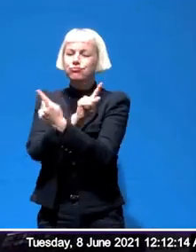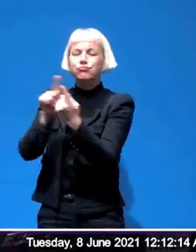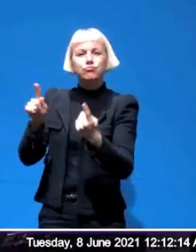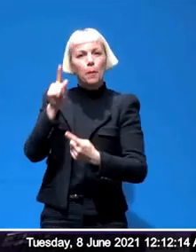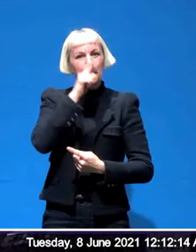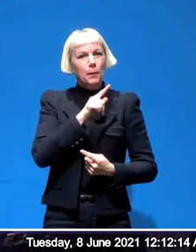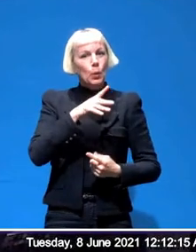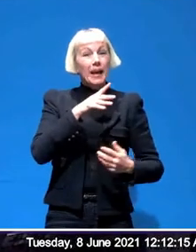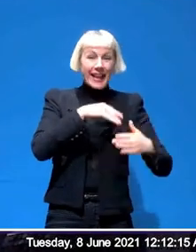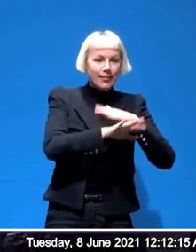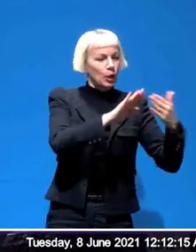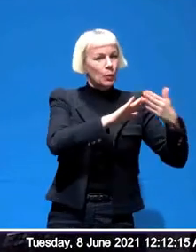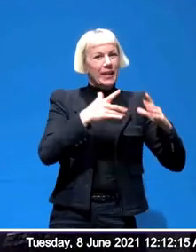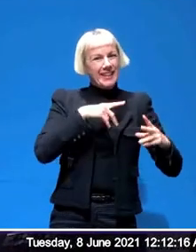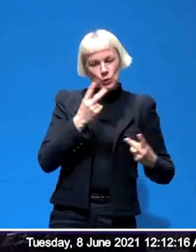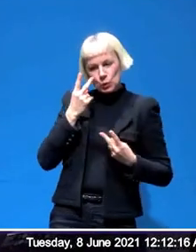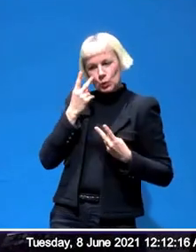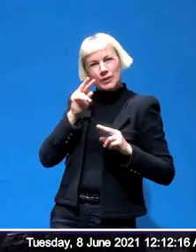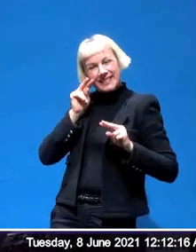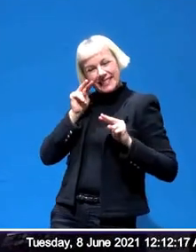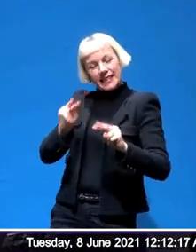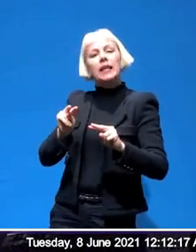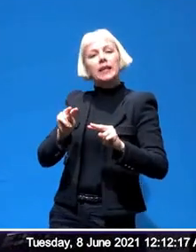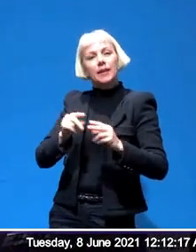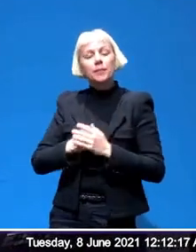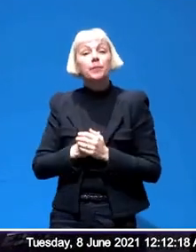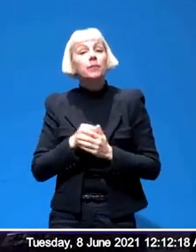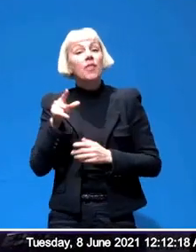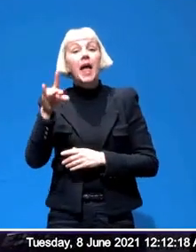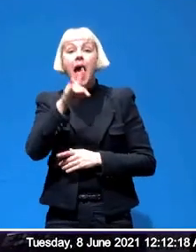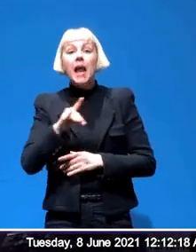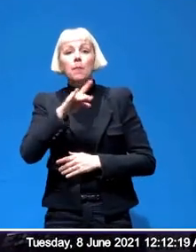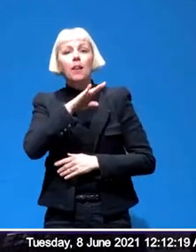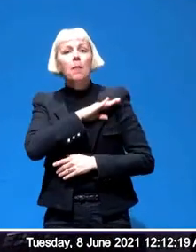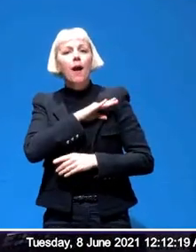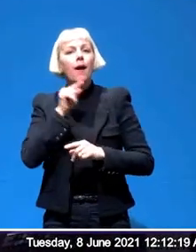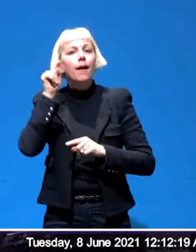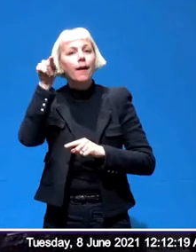The people at Cleland Wildlife Park, which is in the Adelaide Hills, they know him.